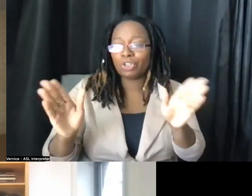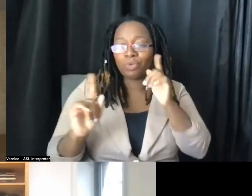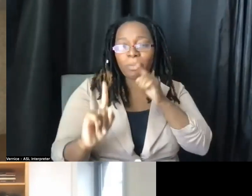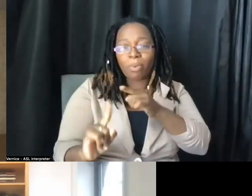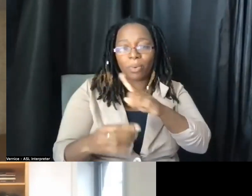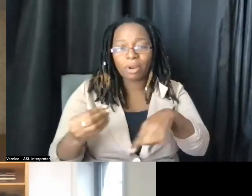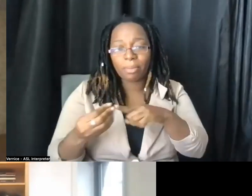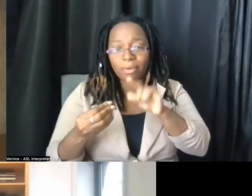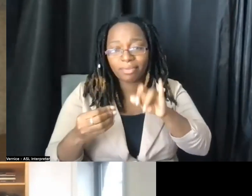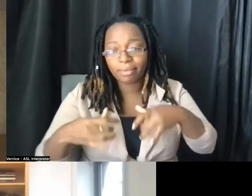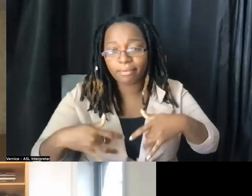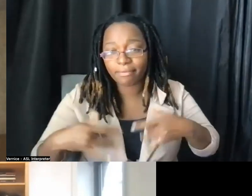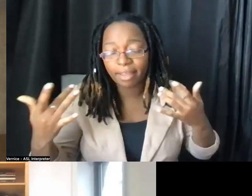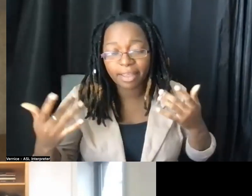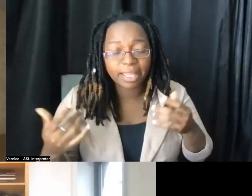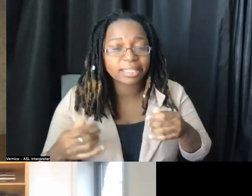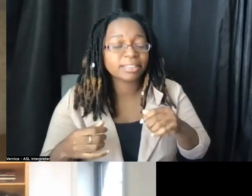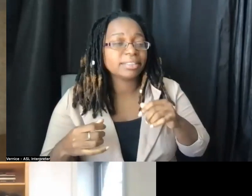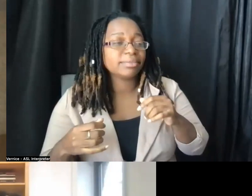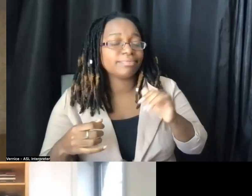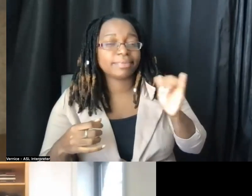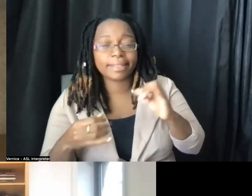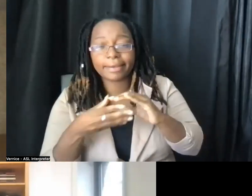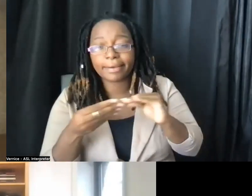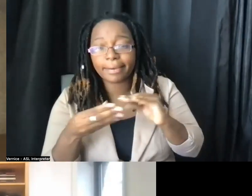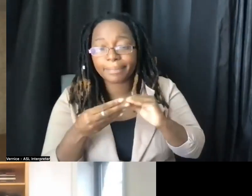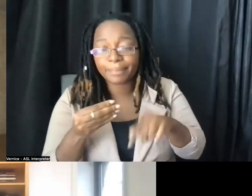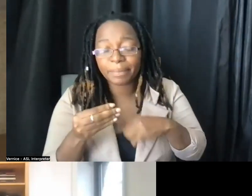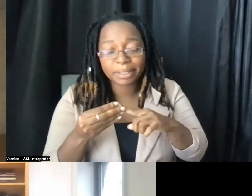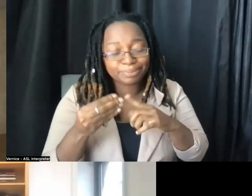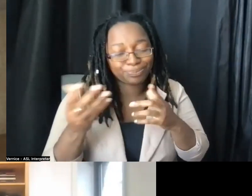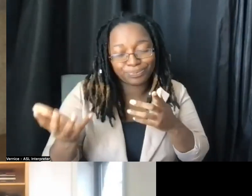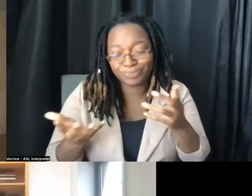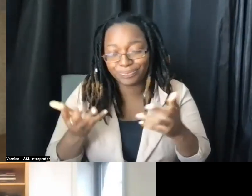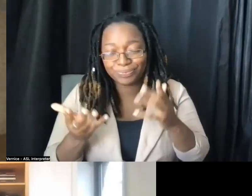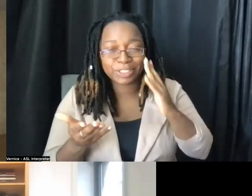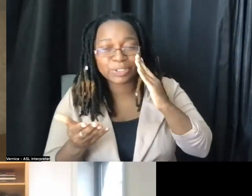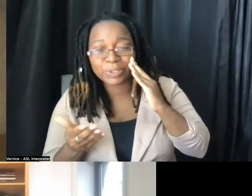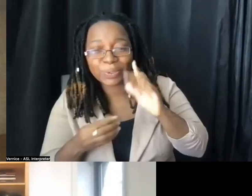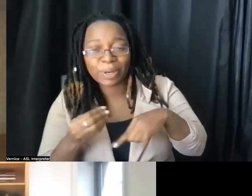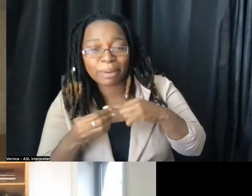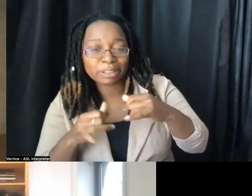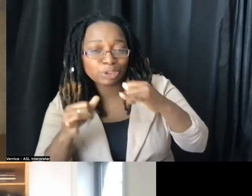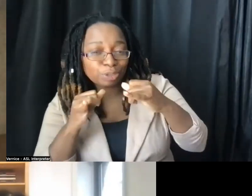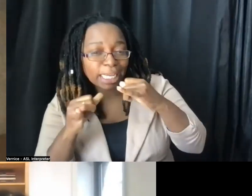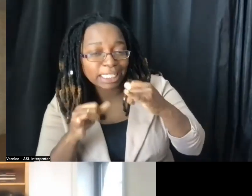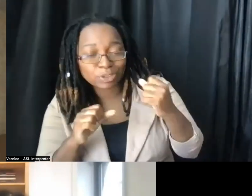general point about the event. Some sort of comment about you know, the drinks being